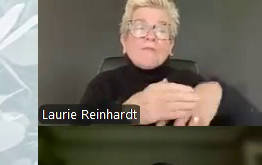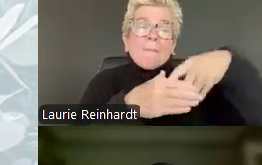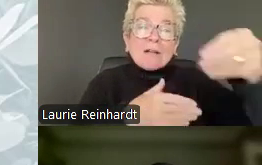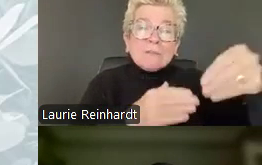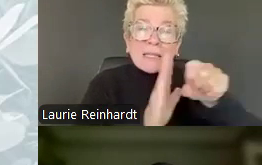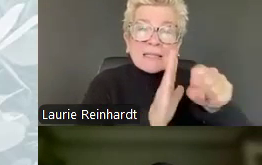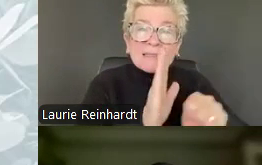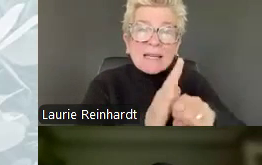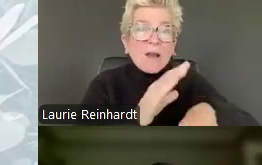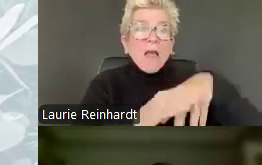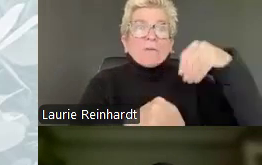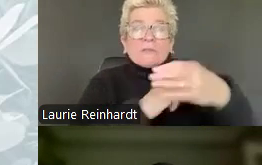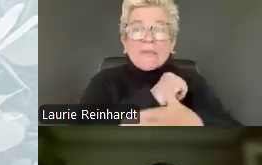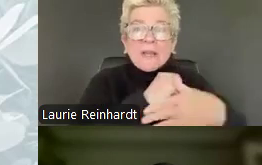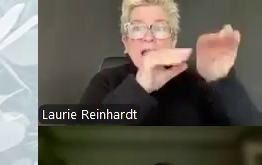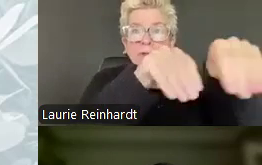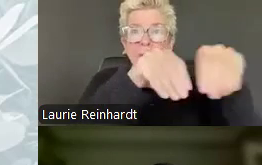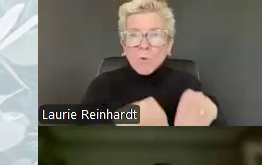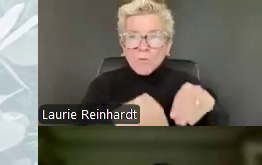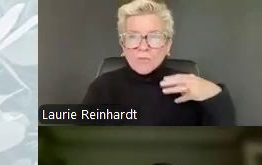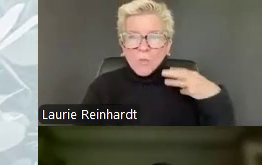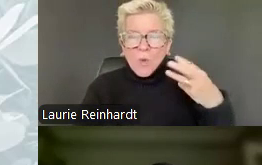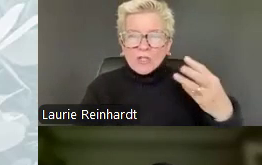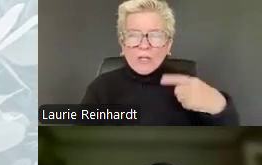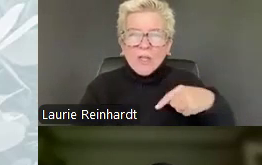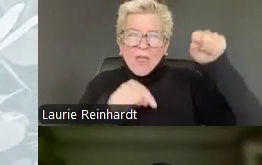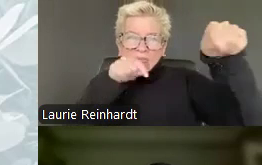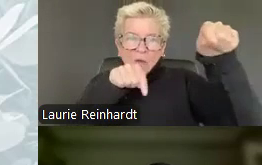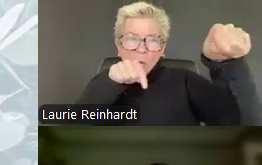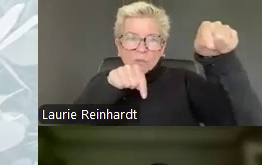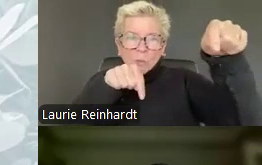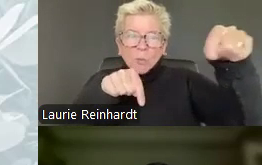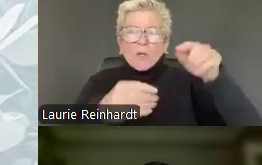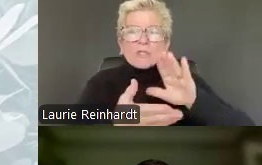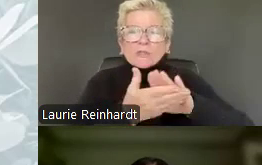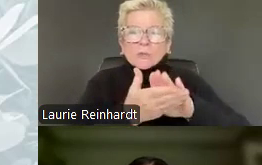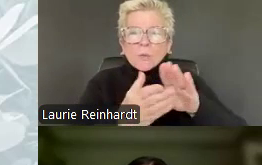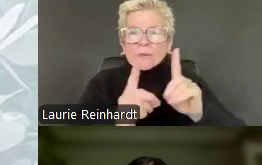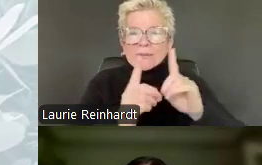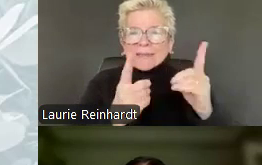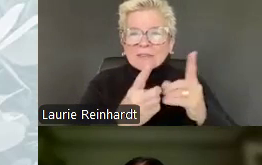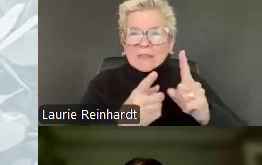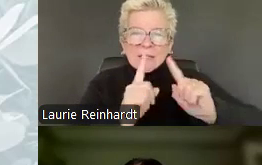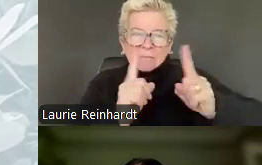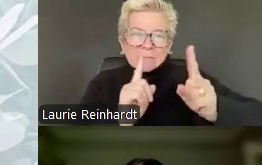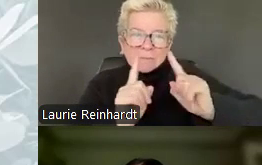the country, the two districts would need to have a conversation on what credits